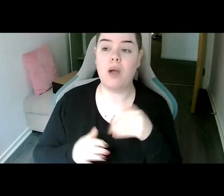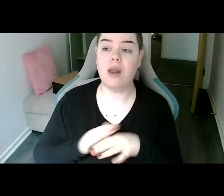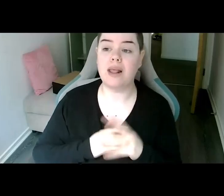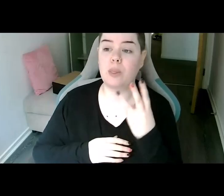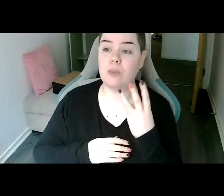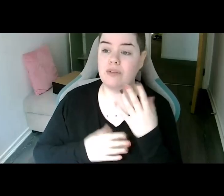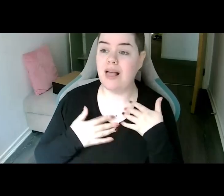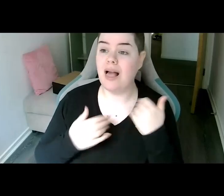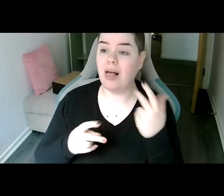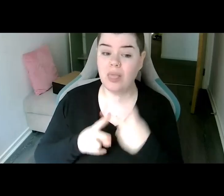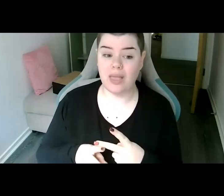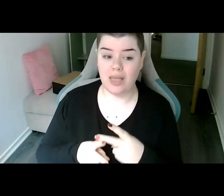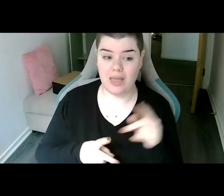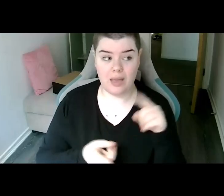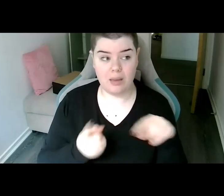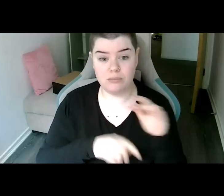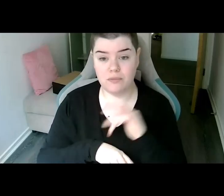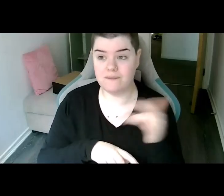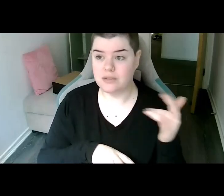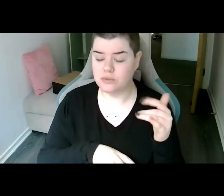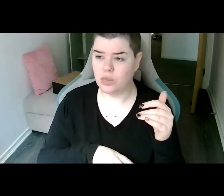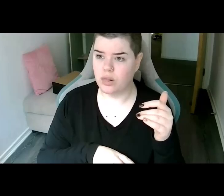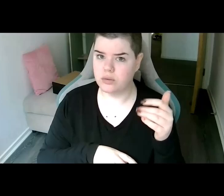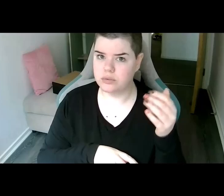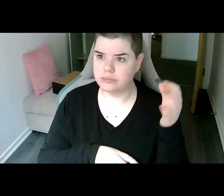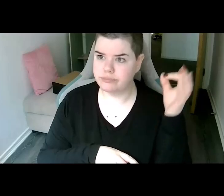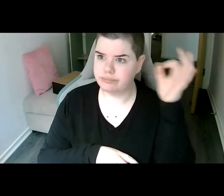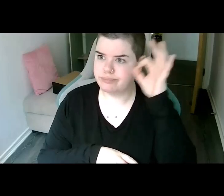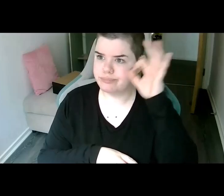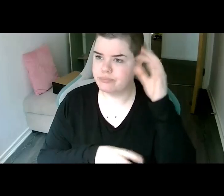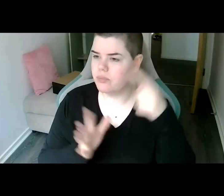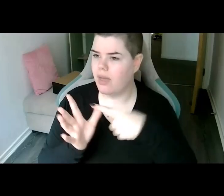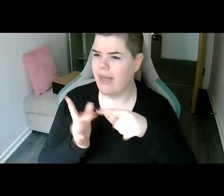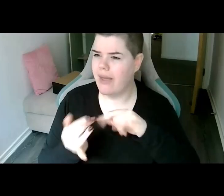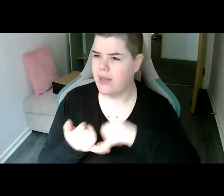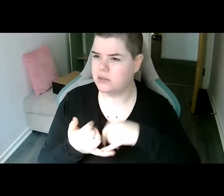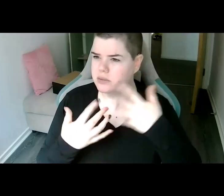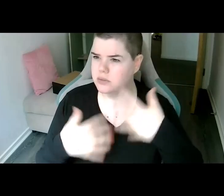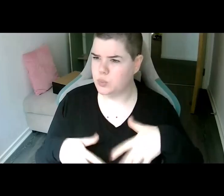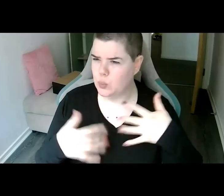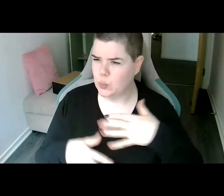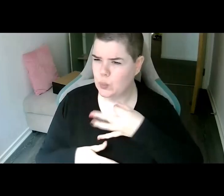One in three healthcare professionals that were surveyed had no idea about the NHS,